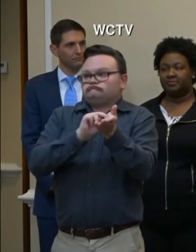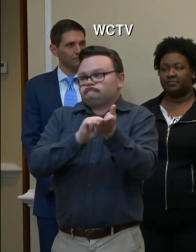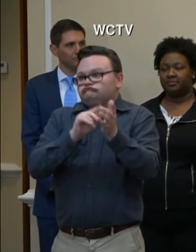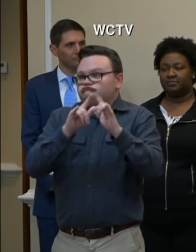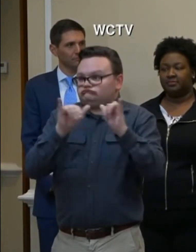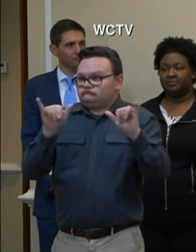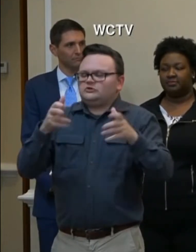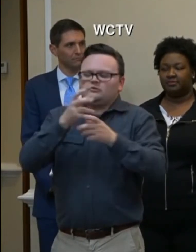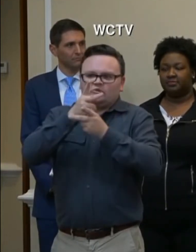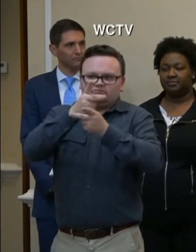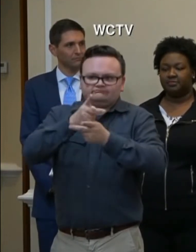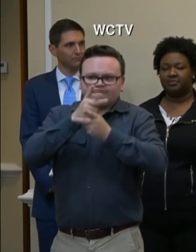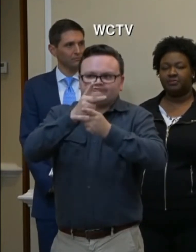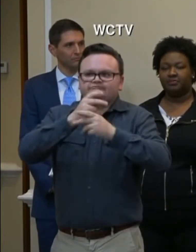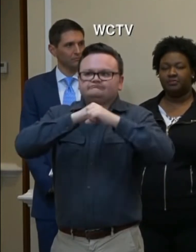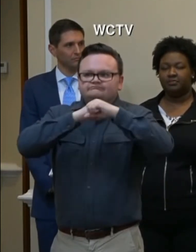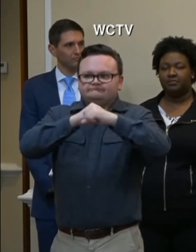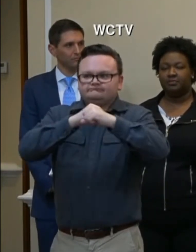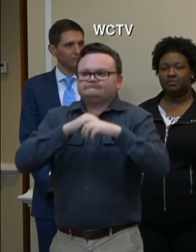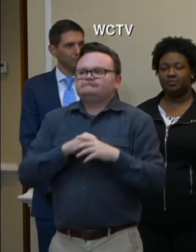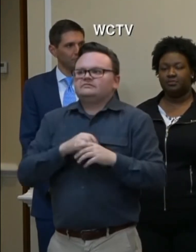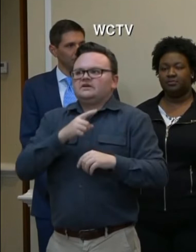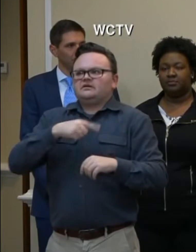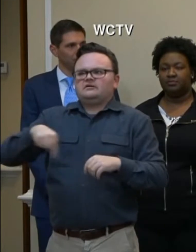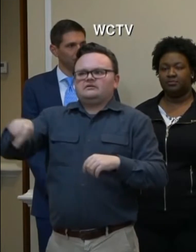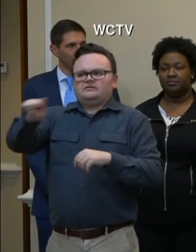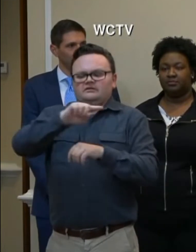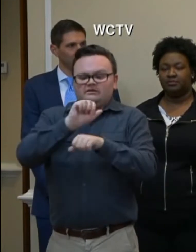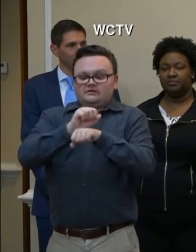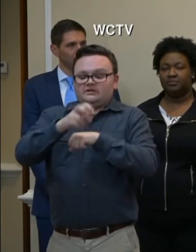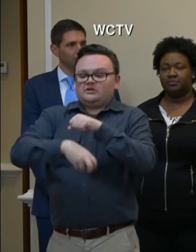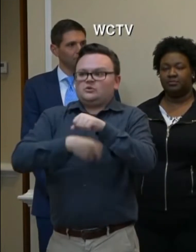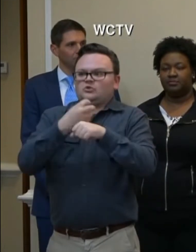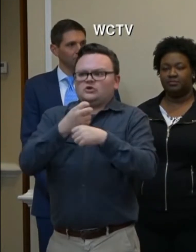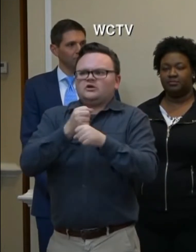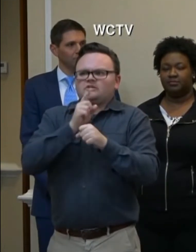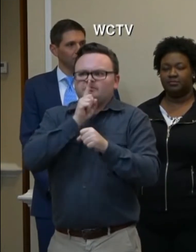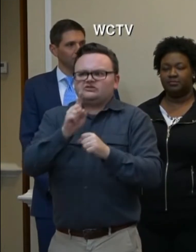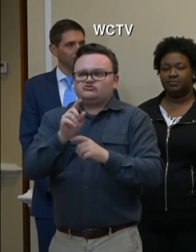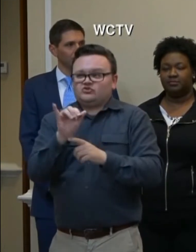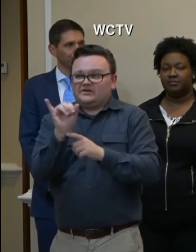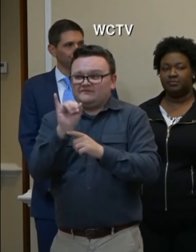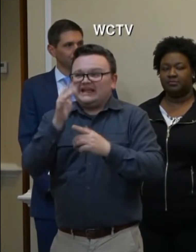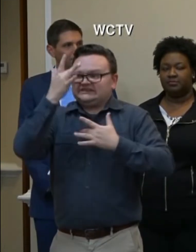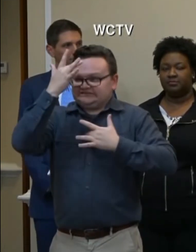procedures which they are required to maintain at all times hospitals and